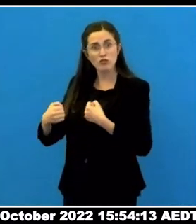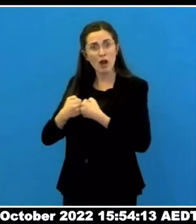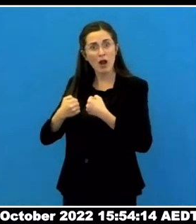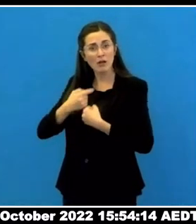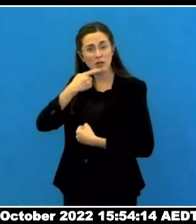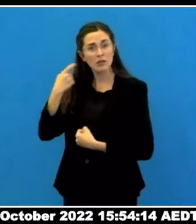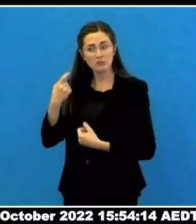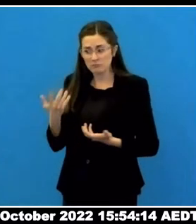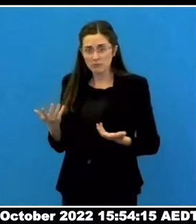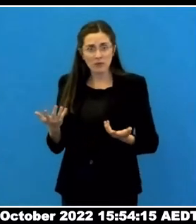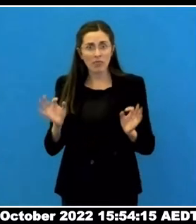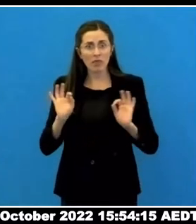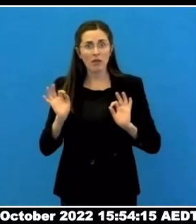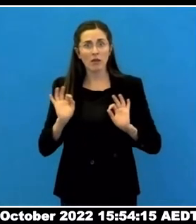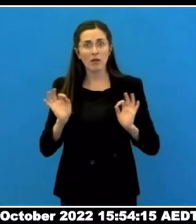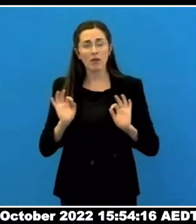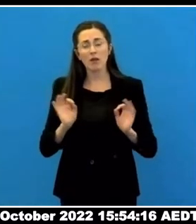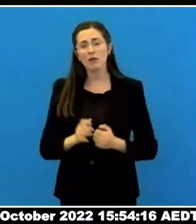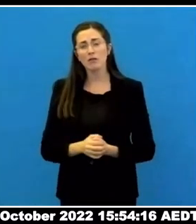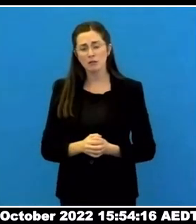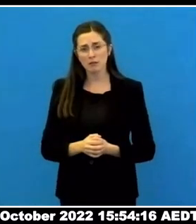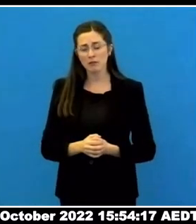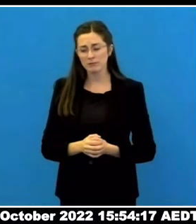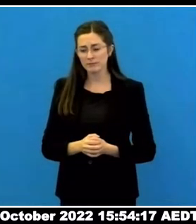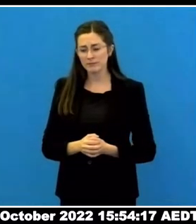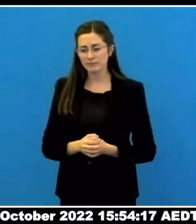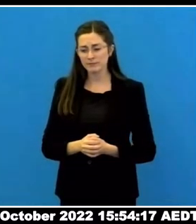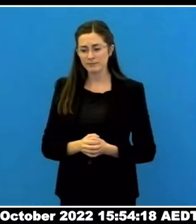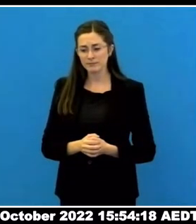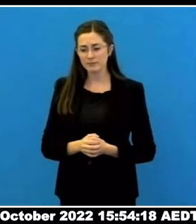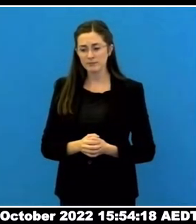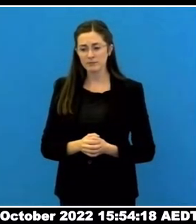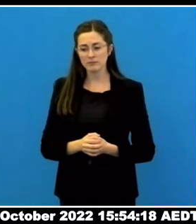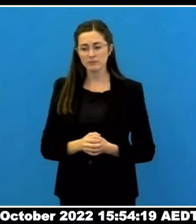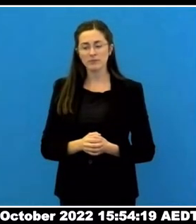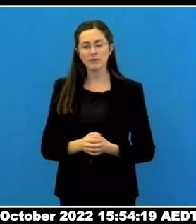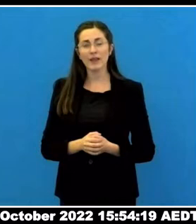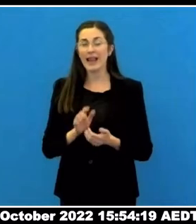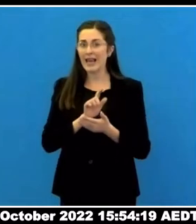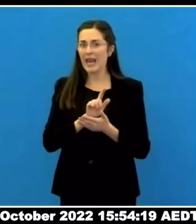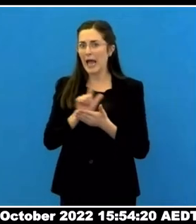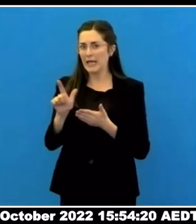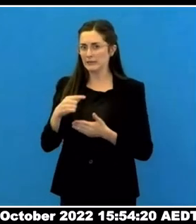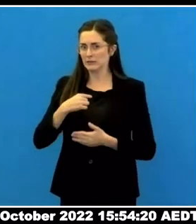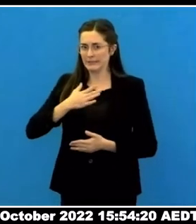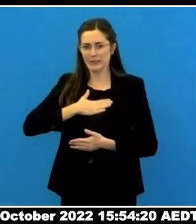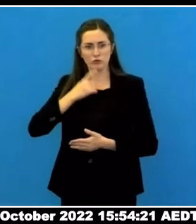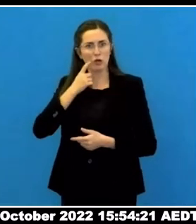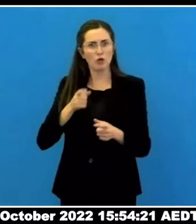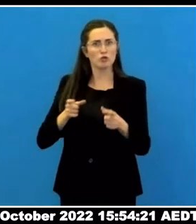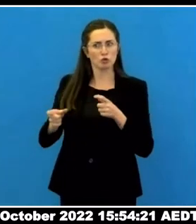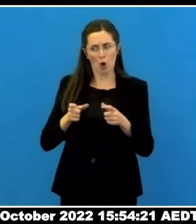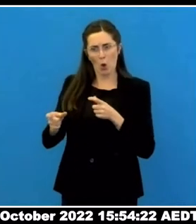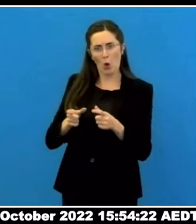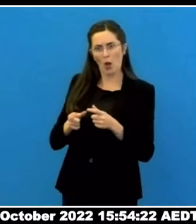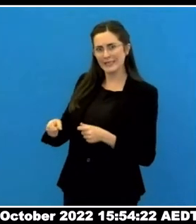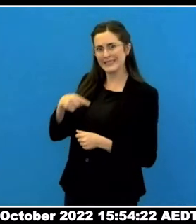Lately, I have been controlling him with my own, you know, my own experience